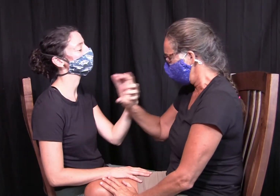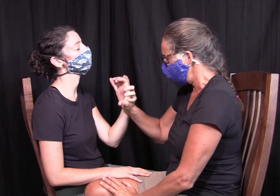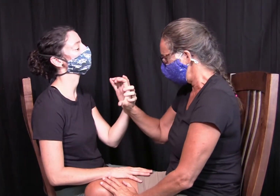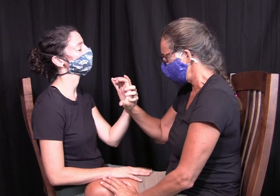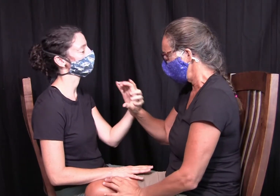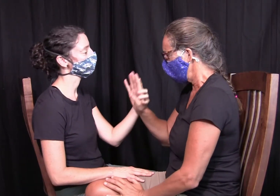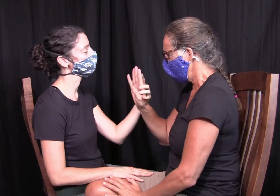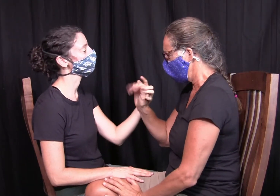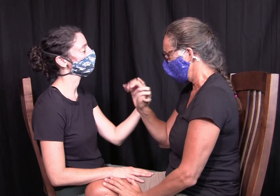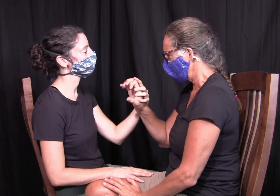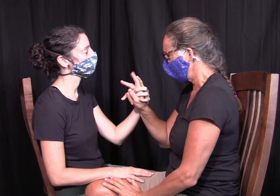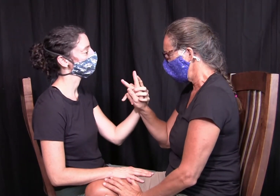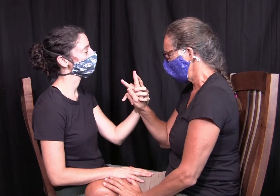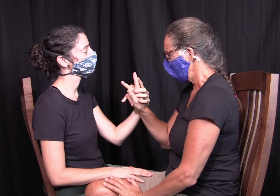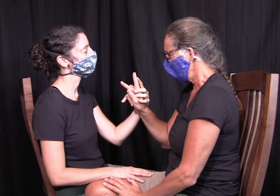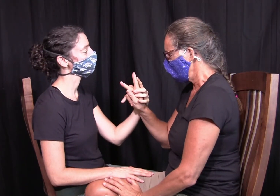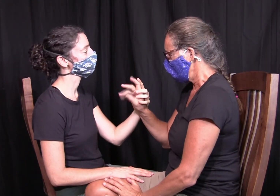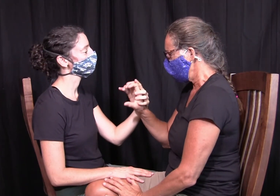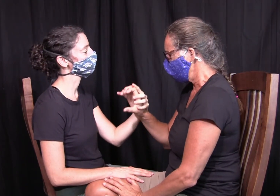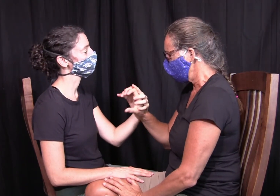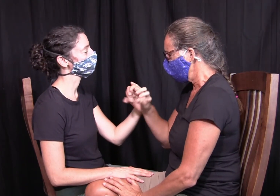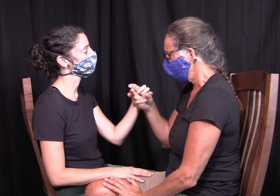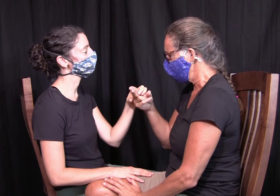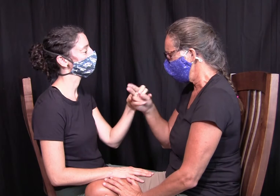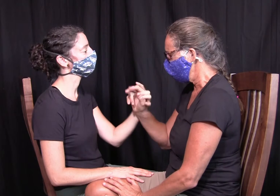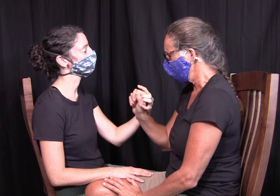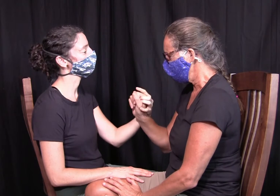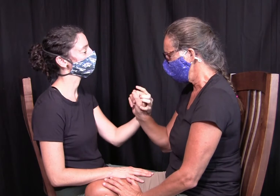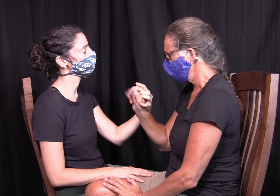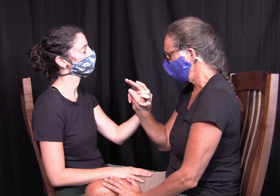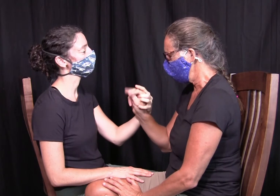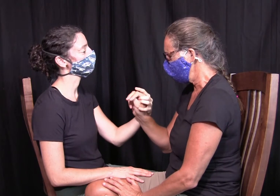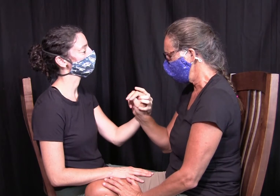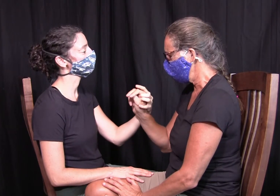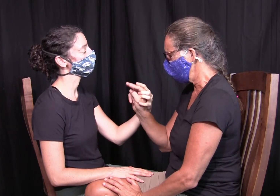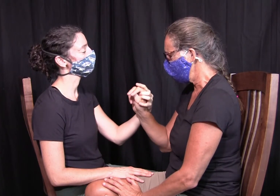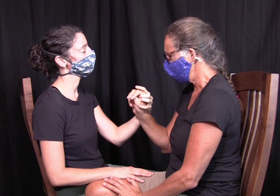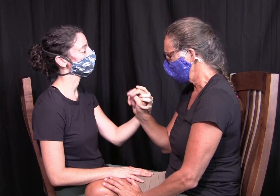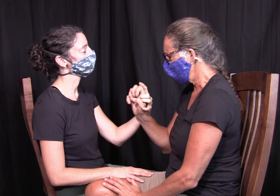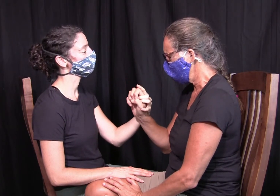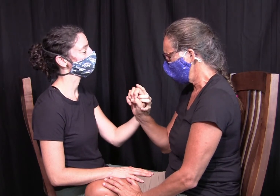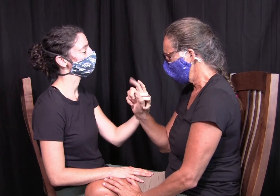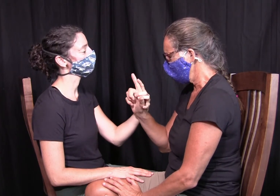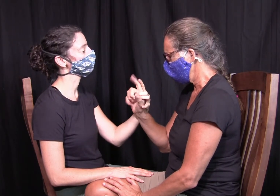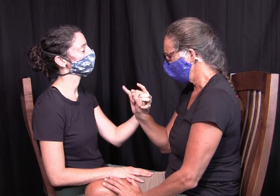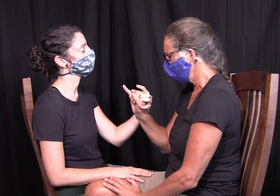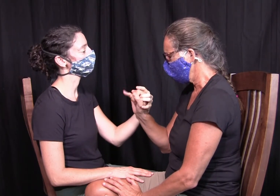leaving us relegated to the social periphery. Backchanneling is a vital component of all communication.